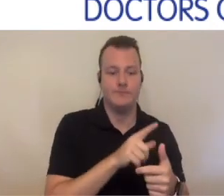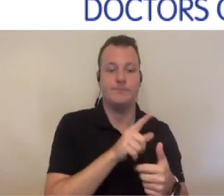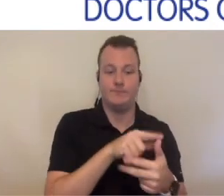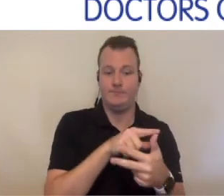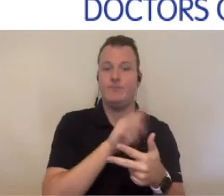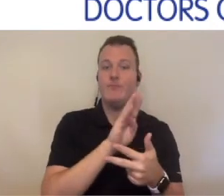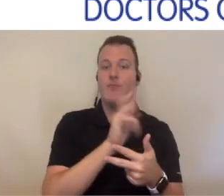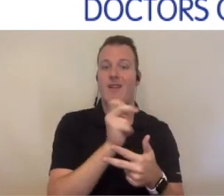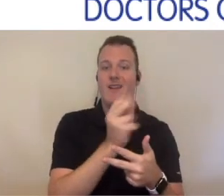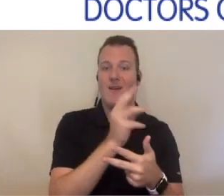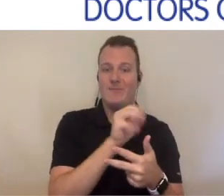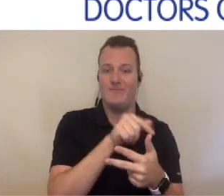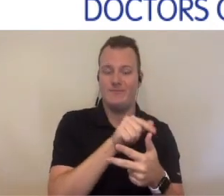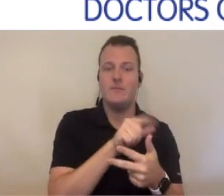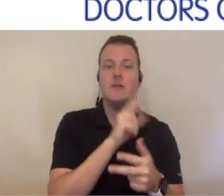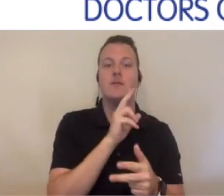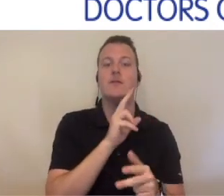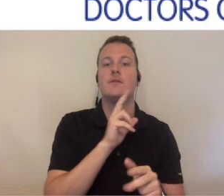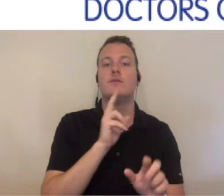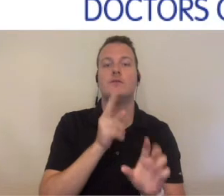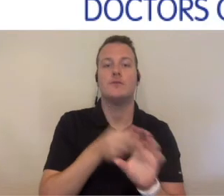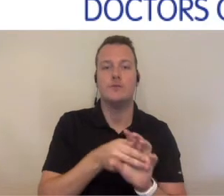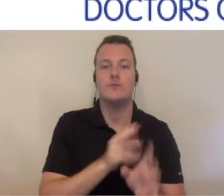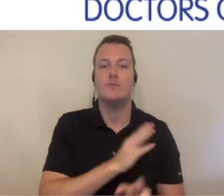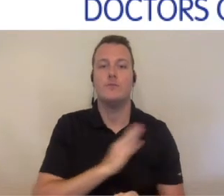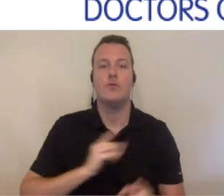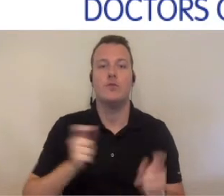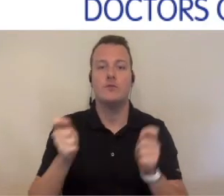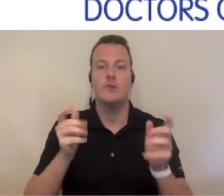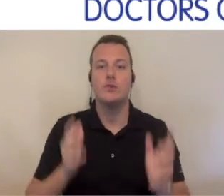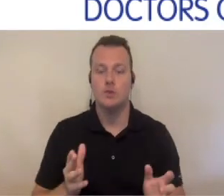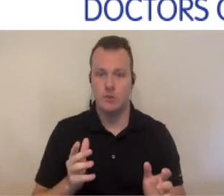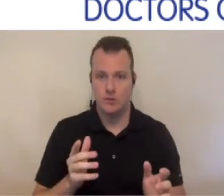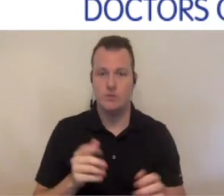Branham currently serves on ADA's Board of Directors and is a member of the